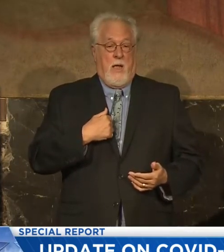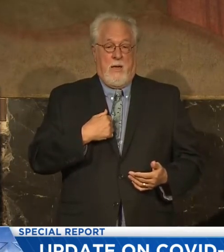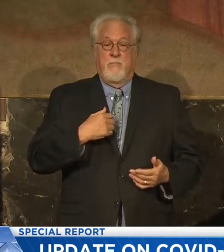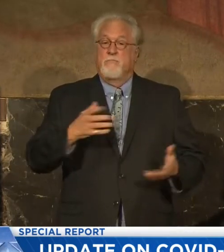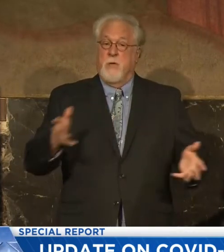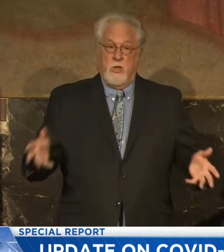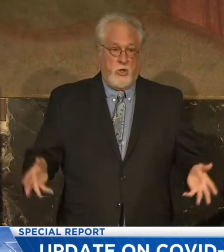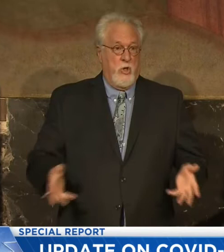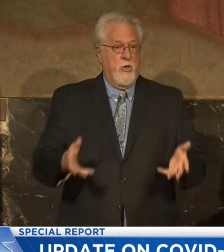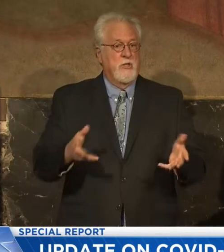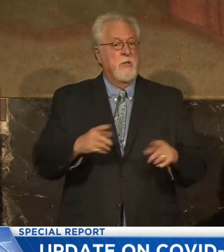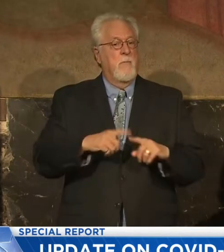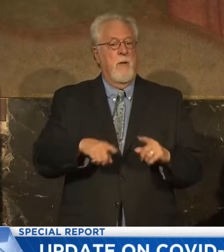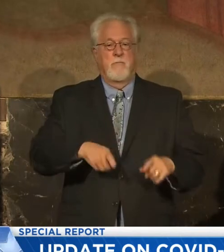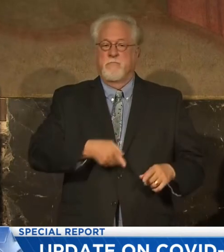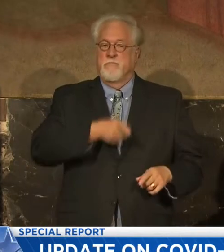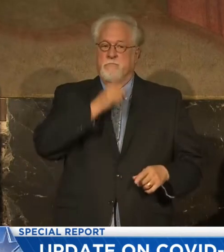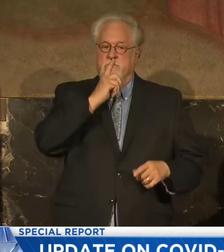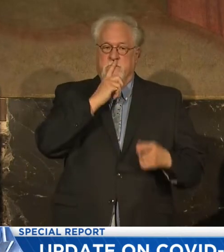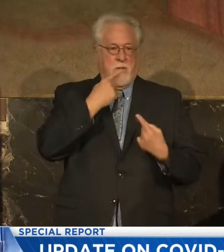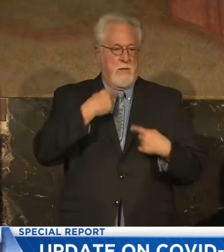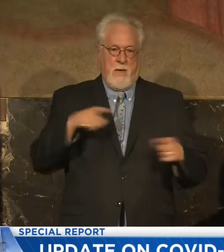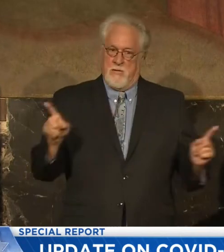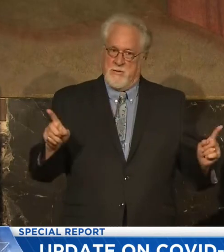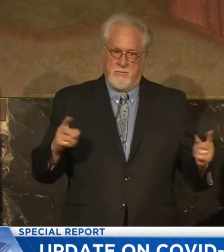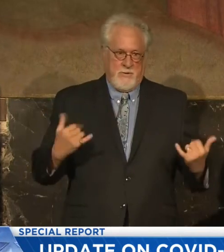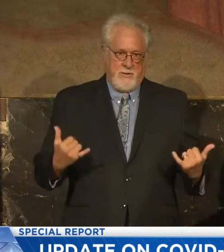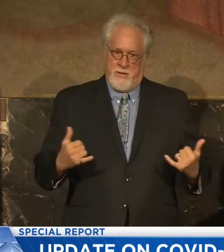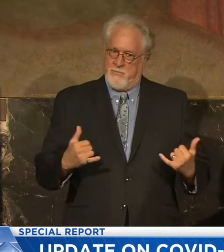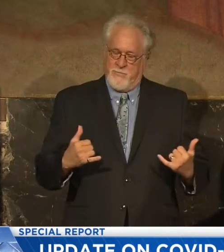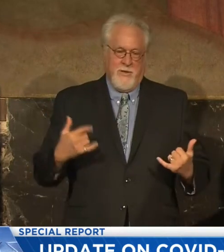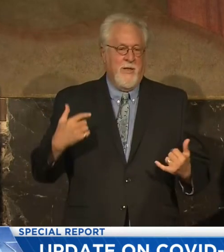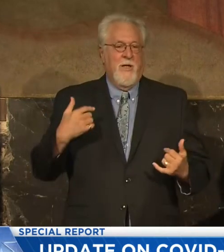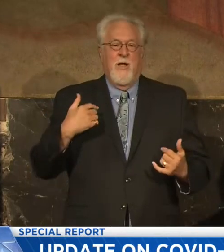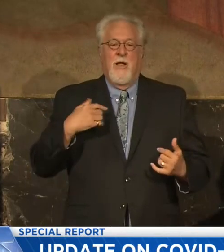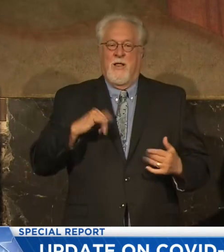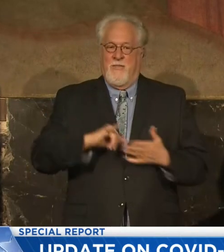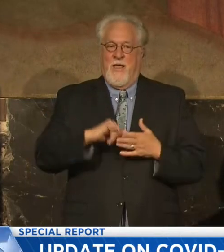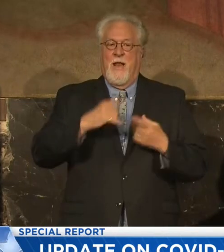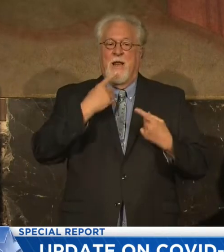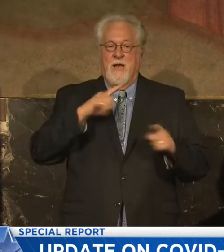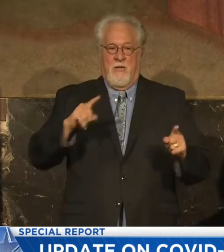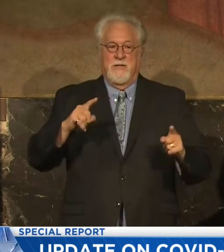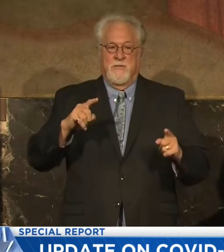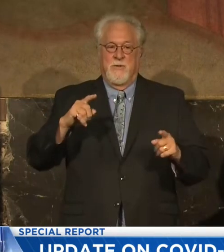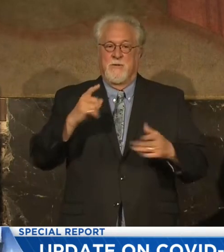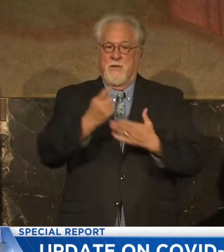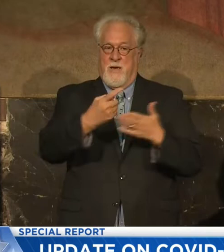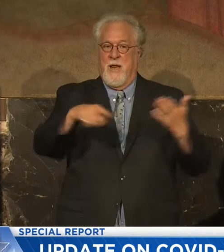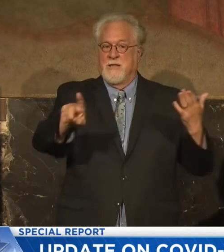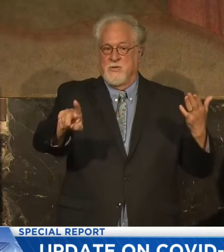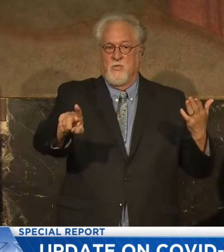AND INCLUDING HOSPITALIZATIONS. SO WE'RE GOING TO LOOK AT ALL OF THAT.